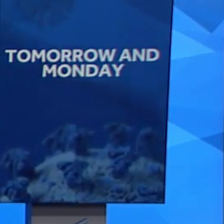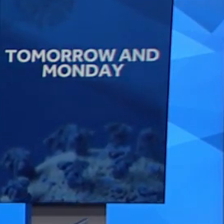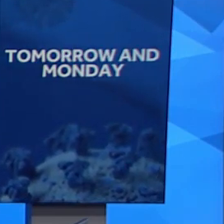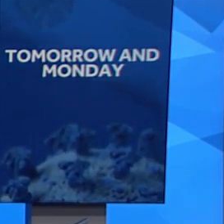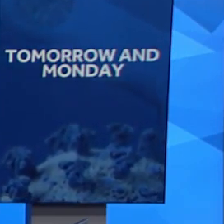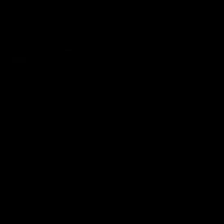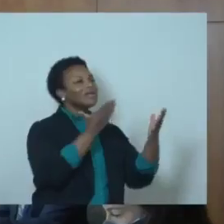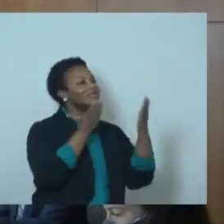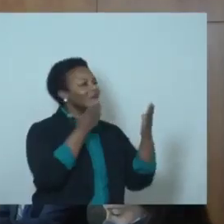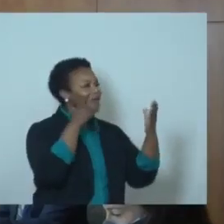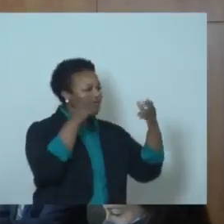STARTING FRIDAY. THEY CAN